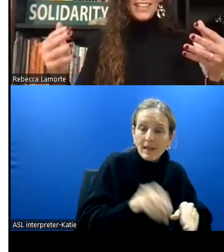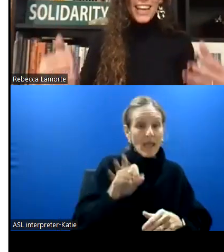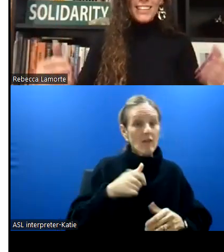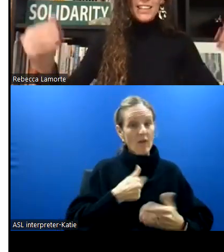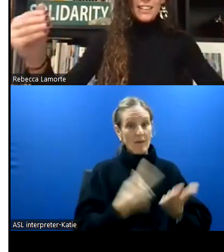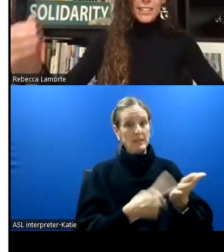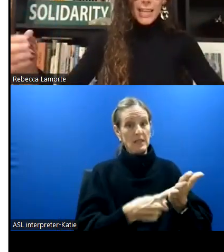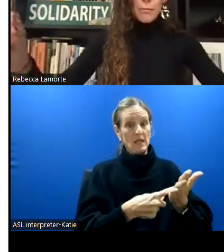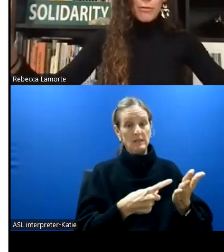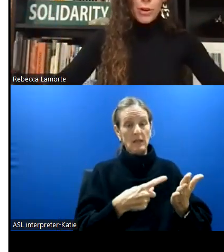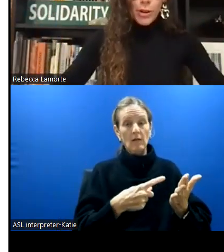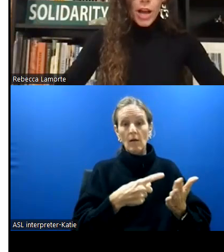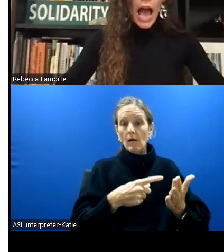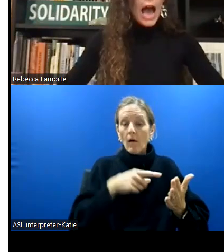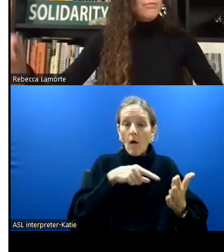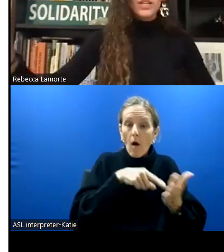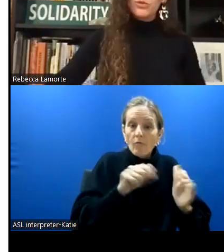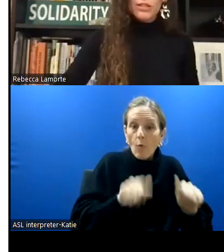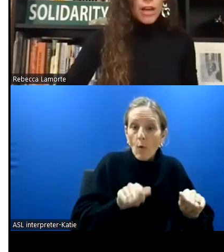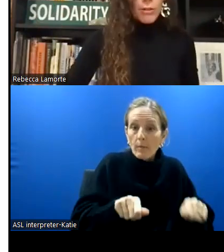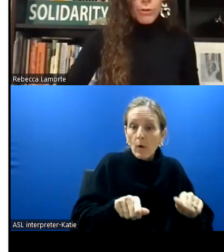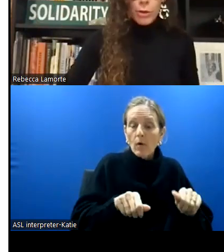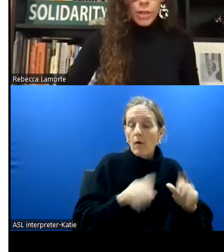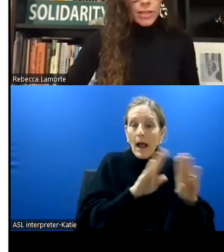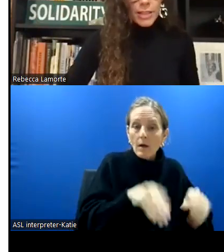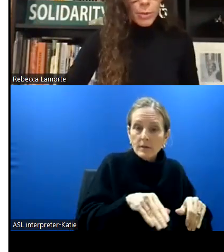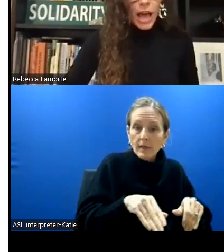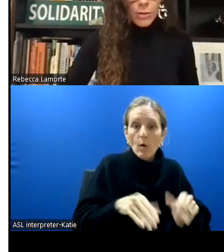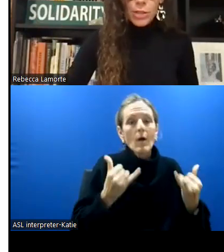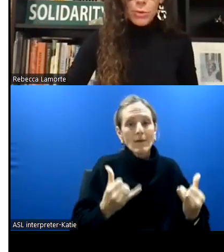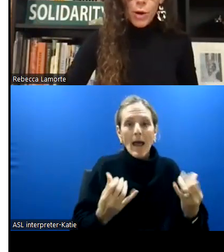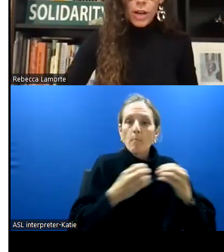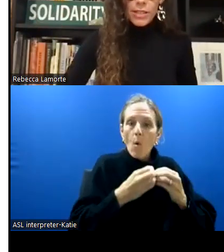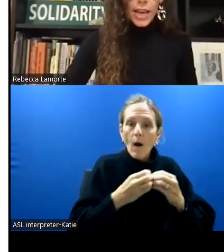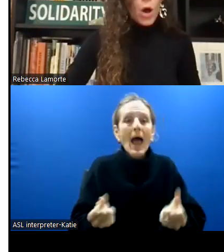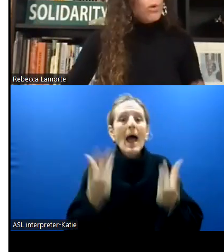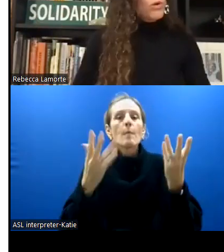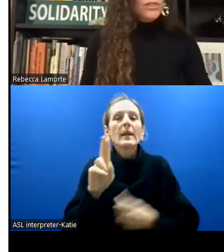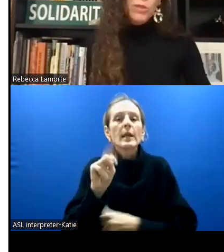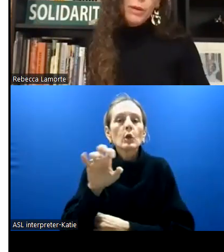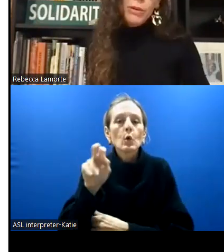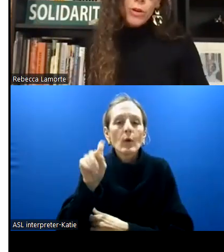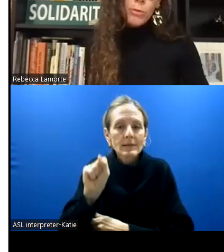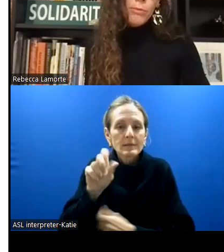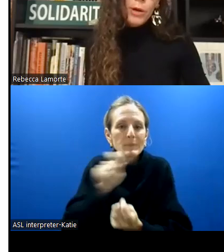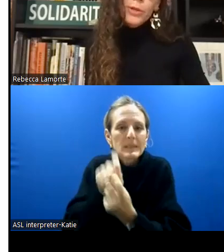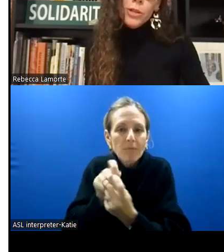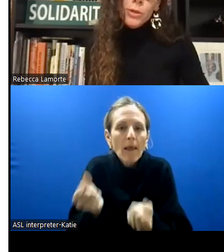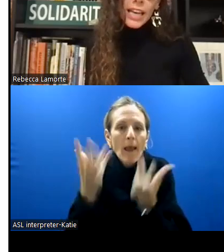but it takes it a step further. How many units of affordable accessible housing do we wanna see? We want them to be affordable in perpetuity.